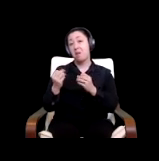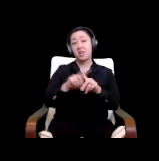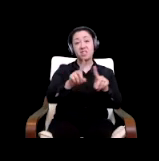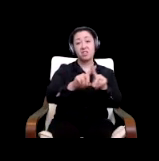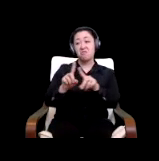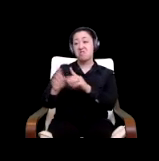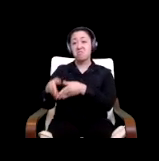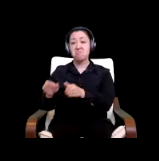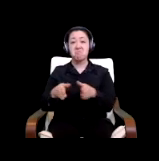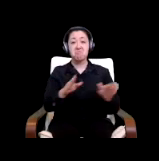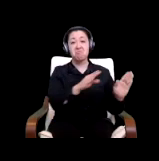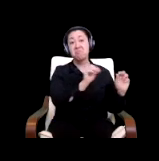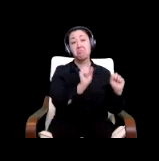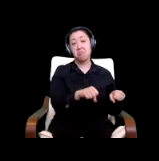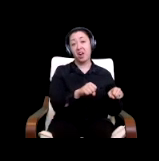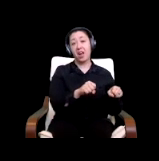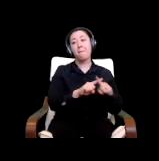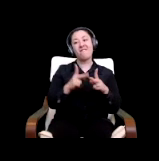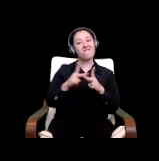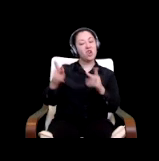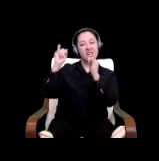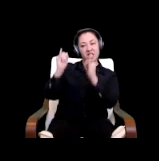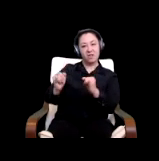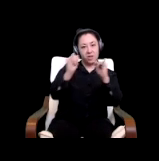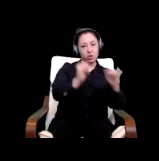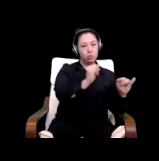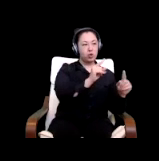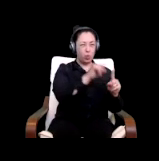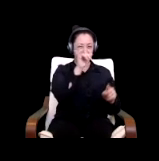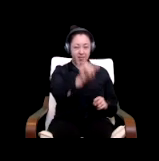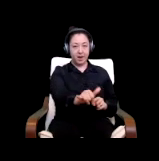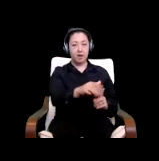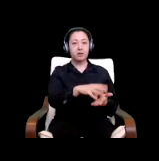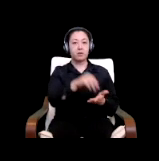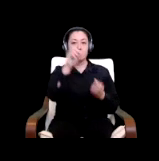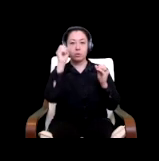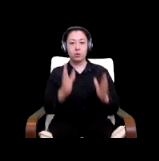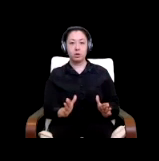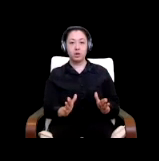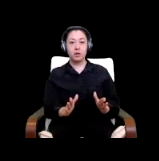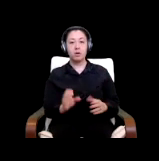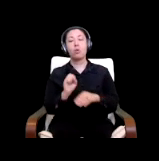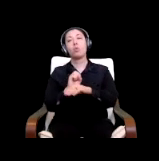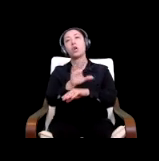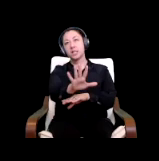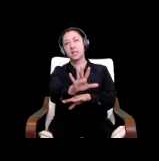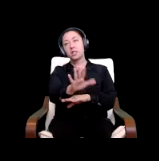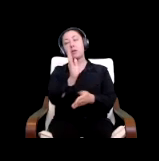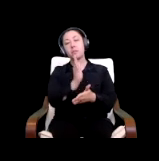which would be very individualized to the student. And then consulting professionals which I should've mentioned, the state Deafblind project